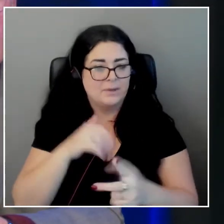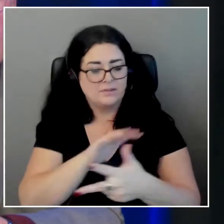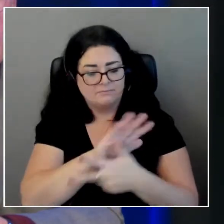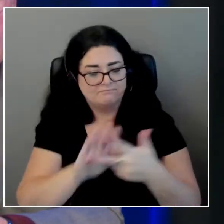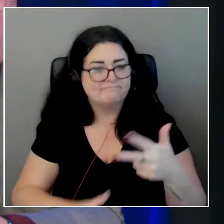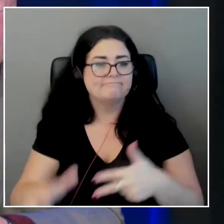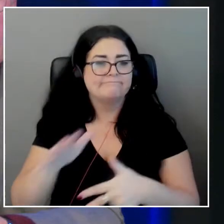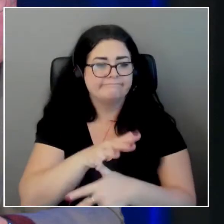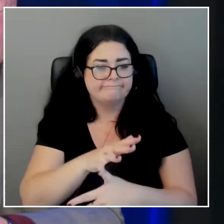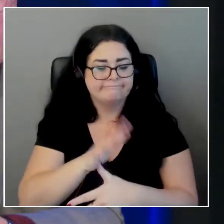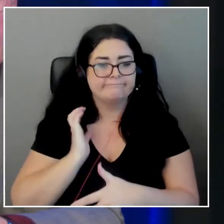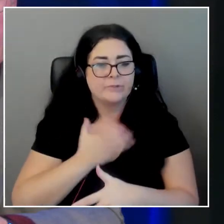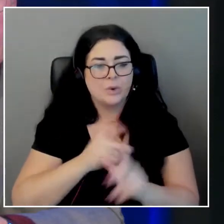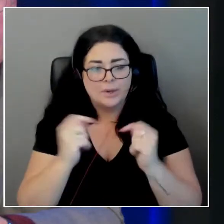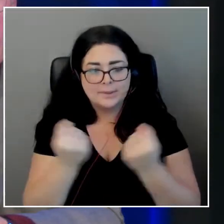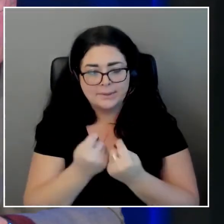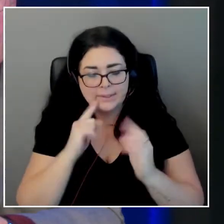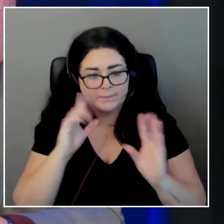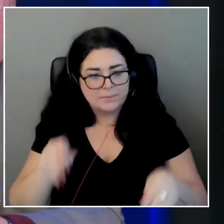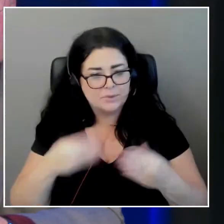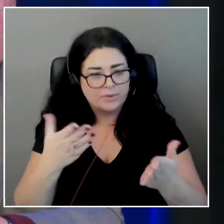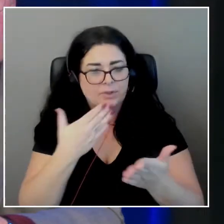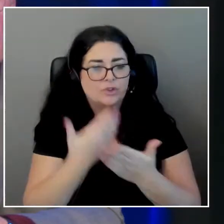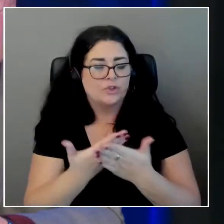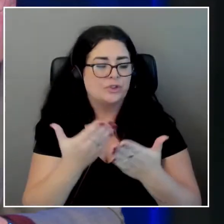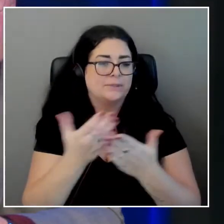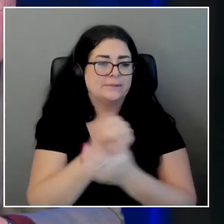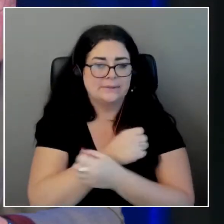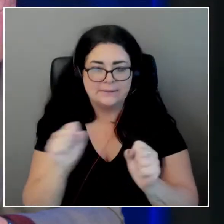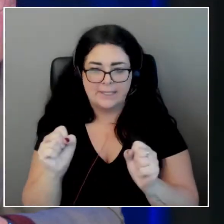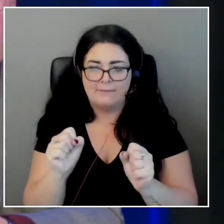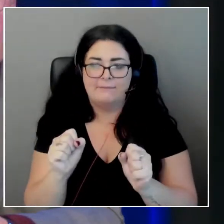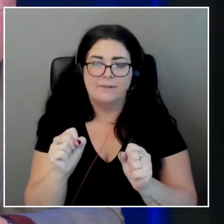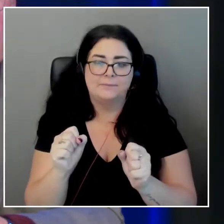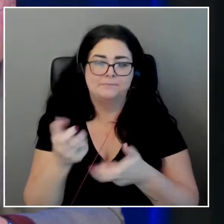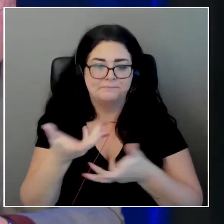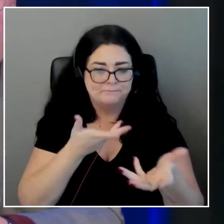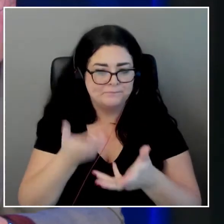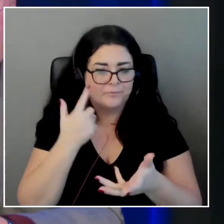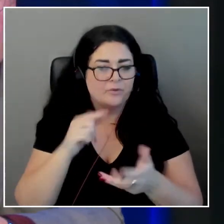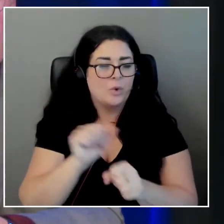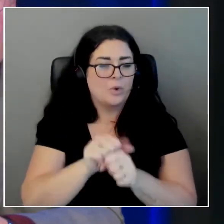safe and secure service for our employees, customers, contractors, and communities.